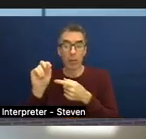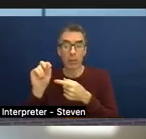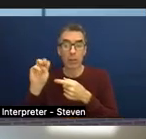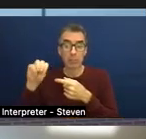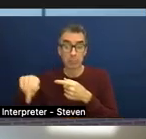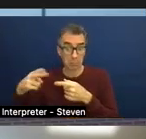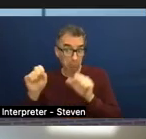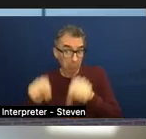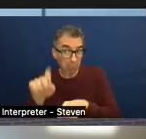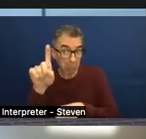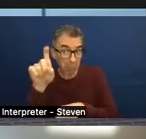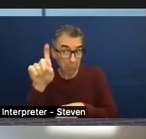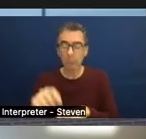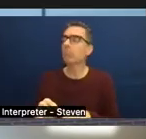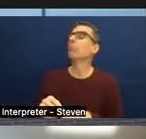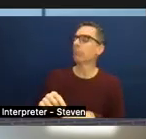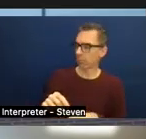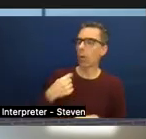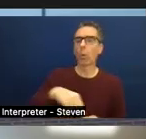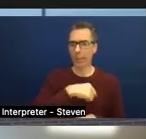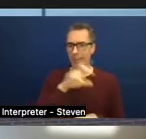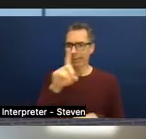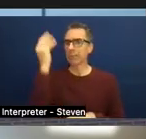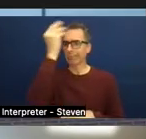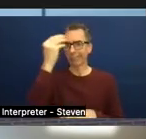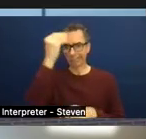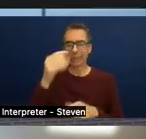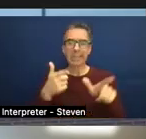We are looking at reducing speeds on the corridor,